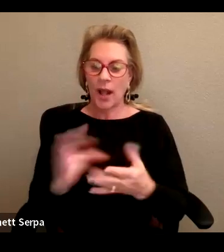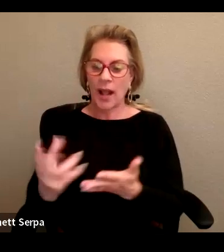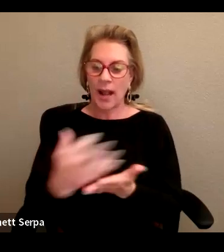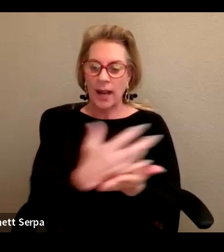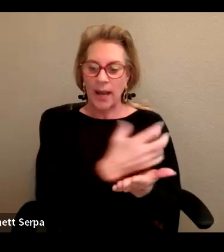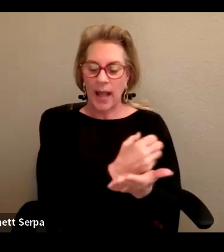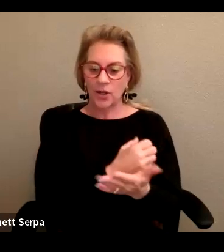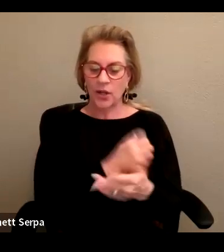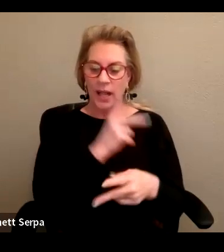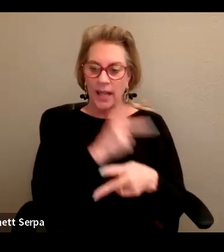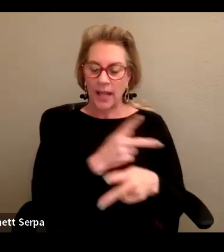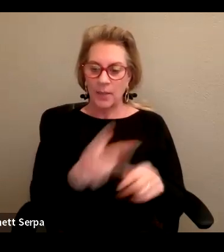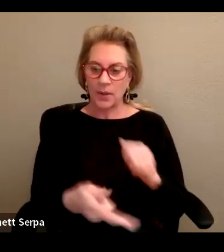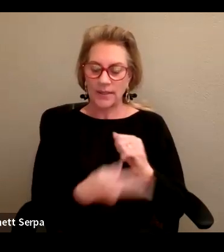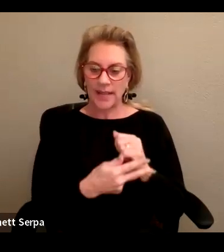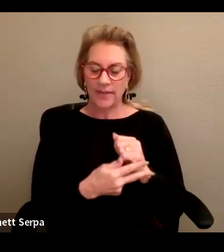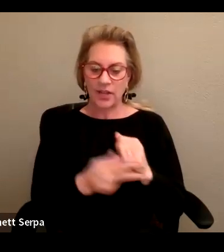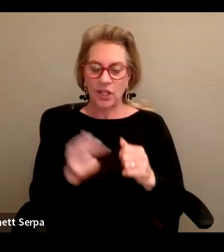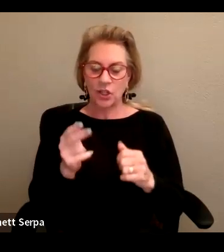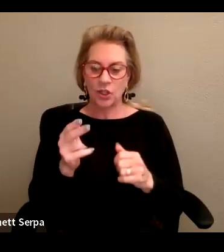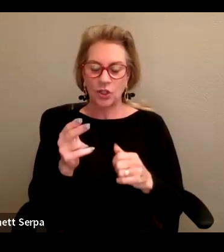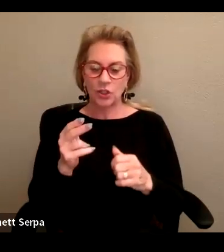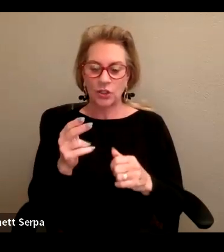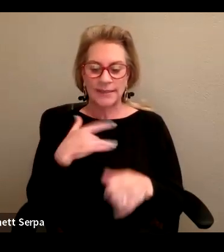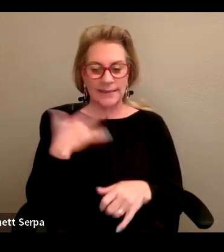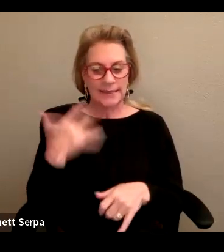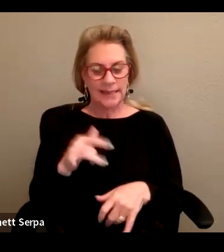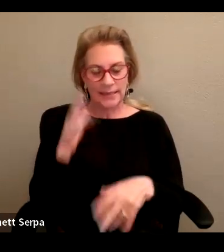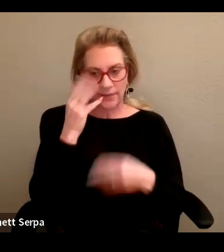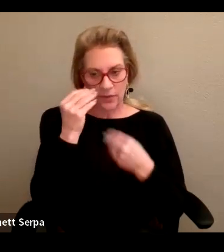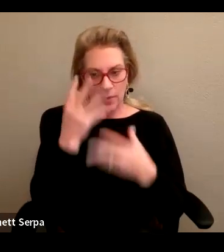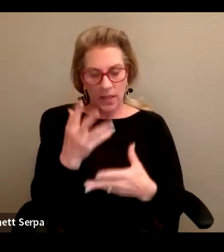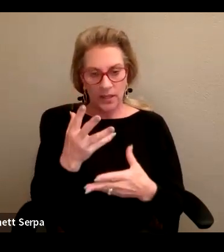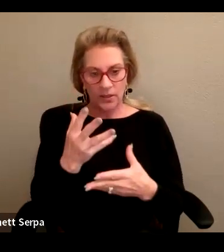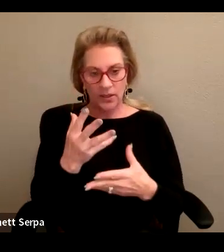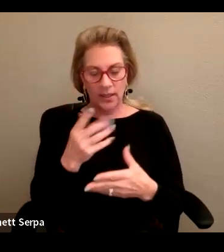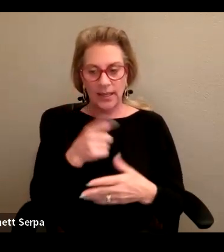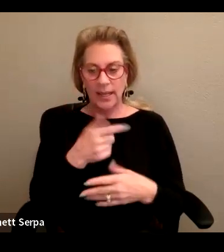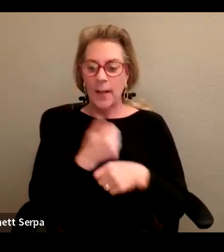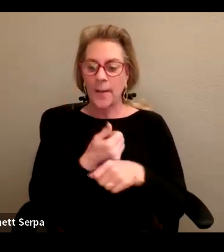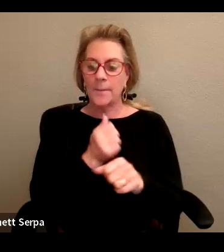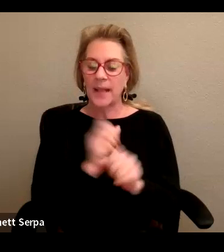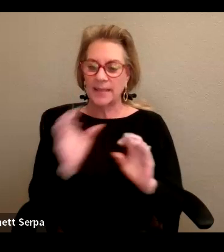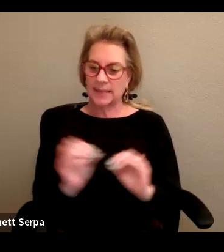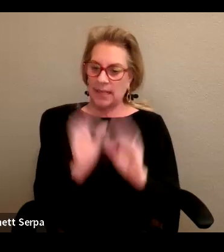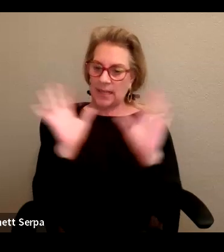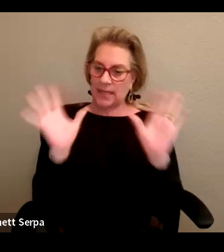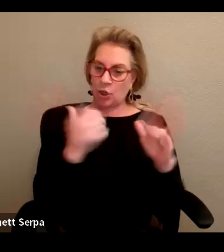and sharing of sensitive client information the guidance makes clear that shelters generally